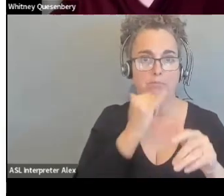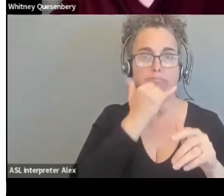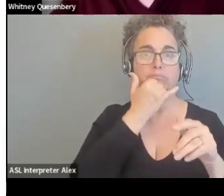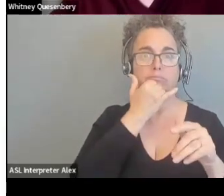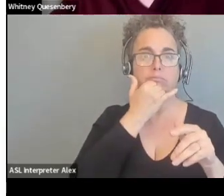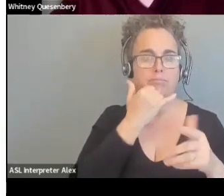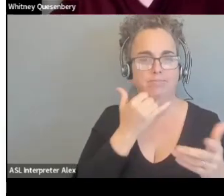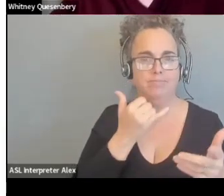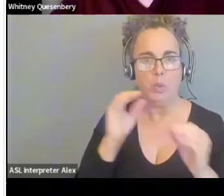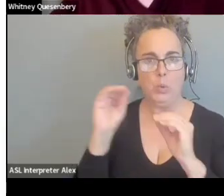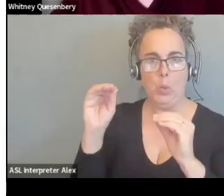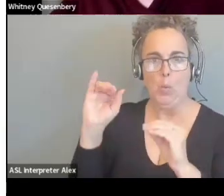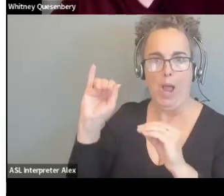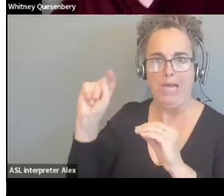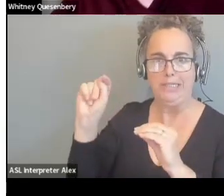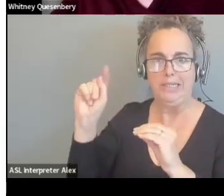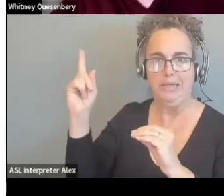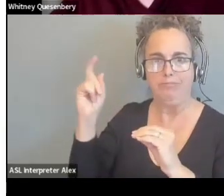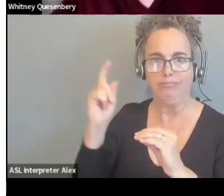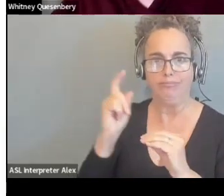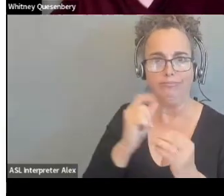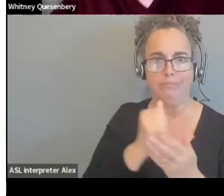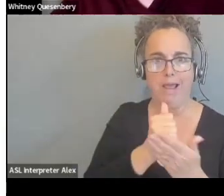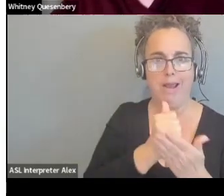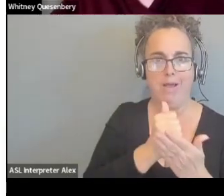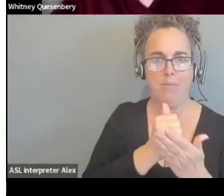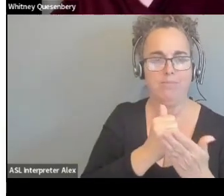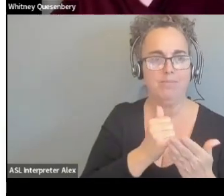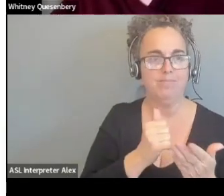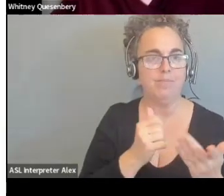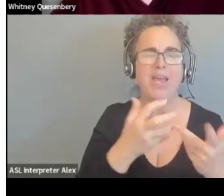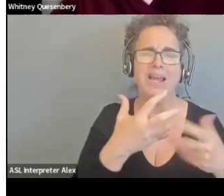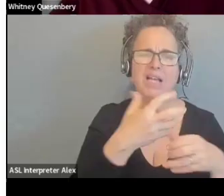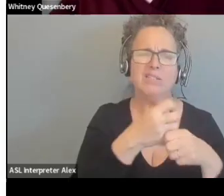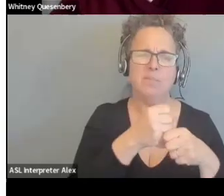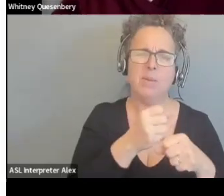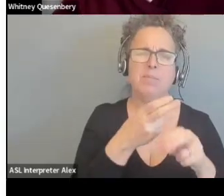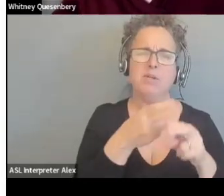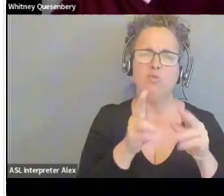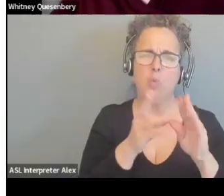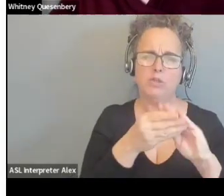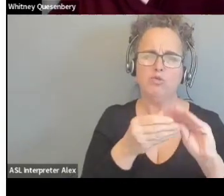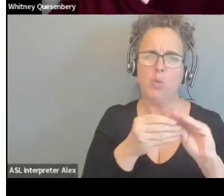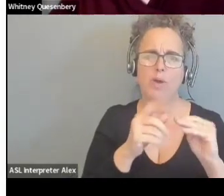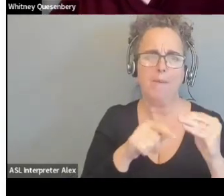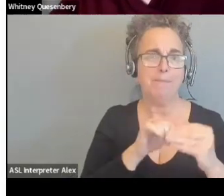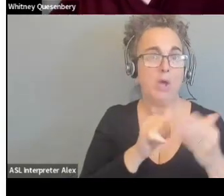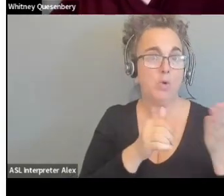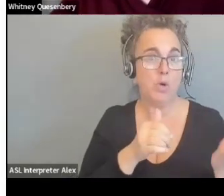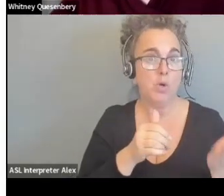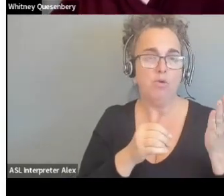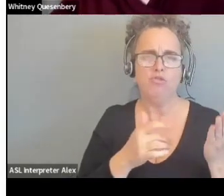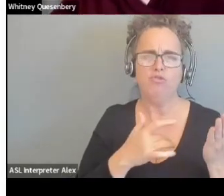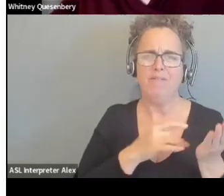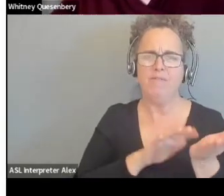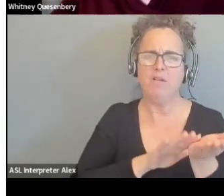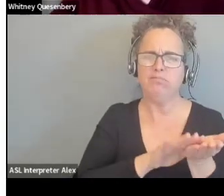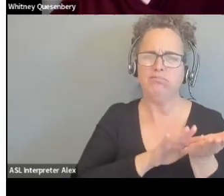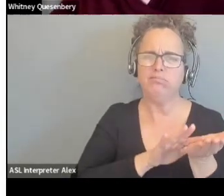And we gave her a short story, I've had to summarize it for space, but she began feeling numbness in her hands and fatigue.